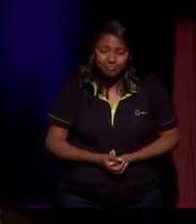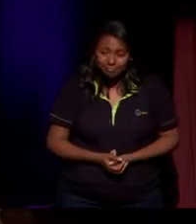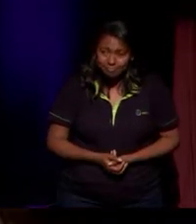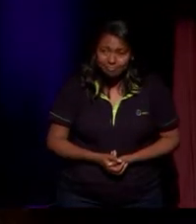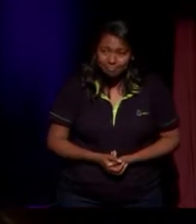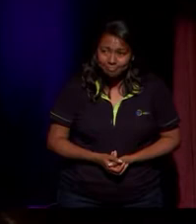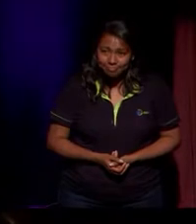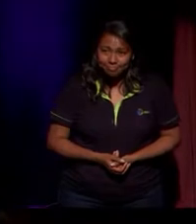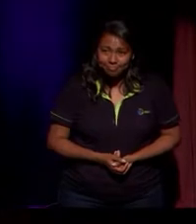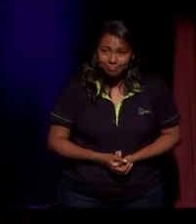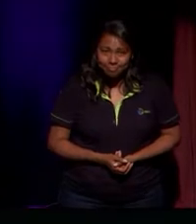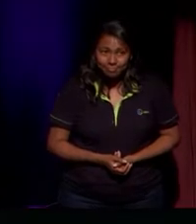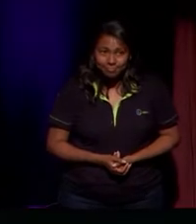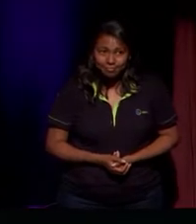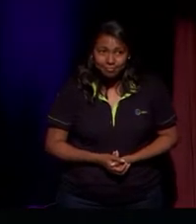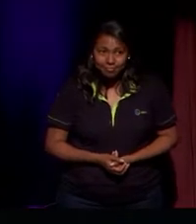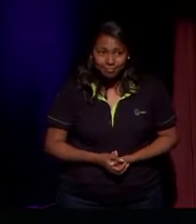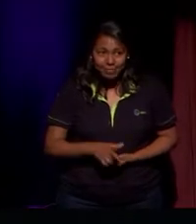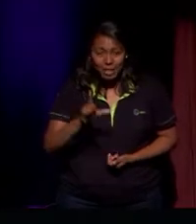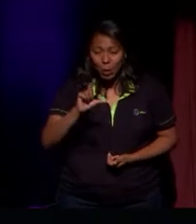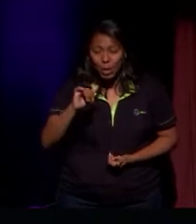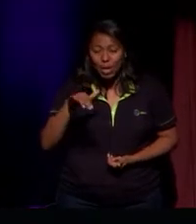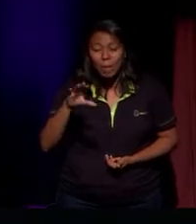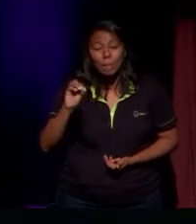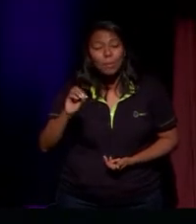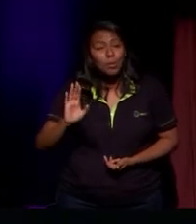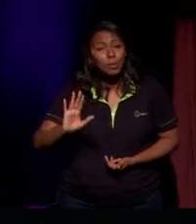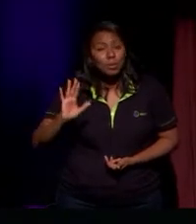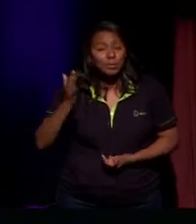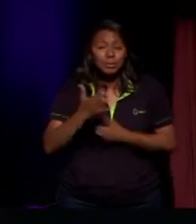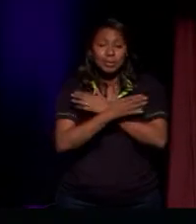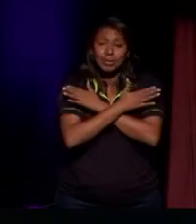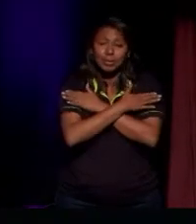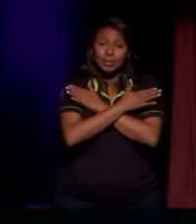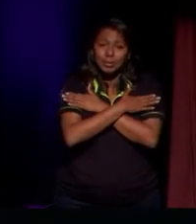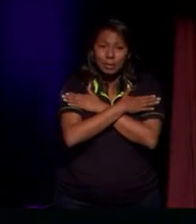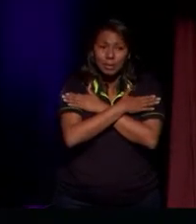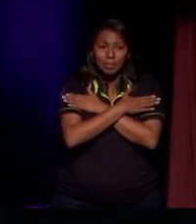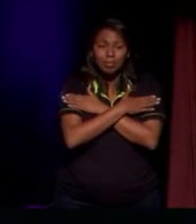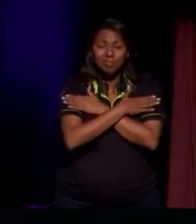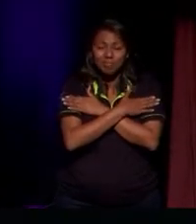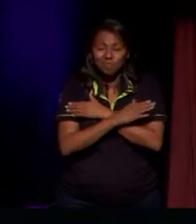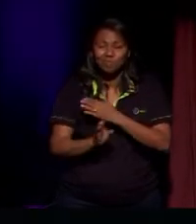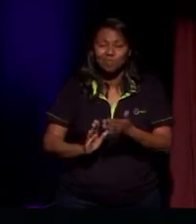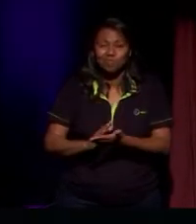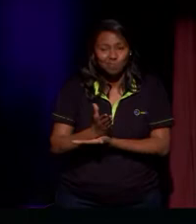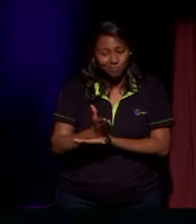the unemployment of the Lebanese, which causes a great malaise within that society.